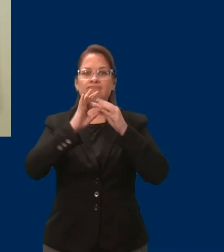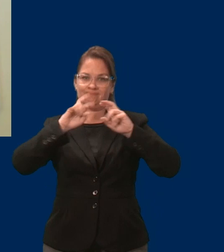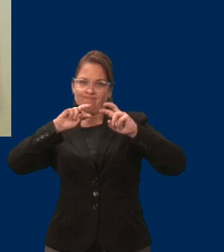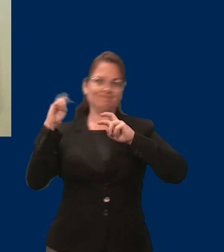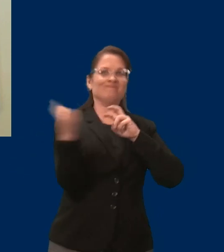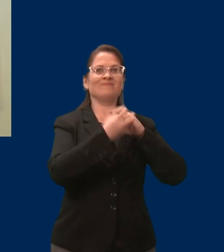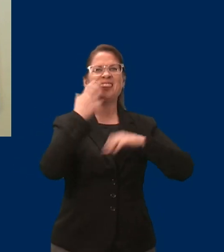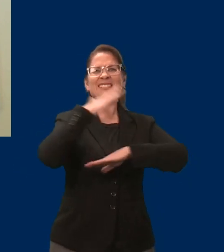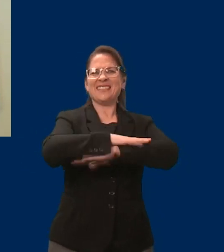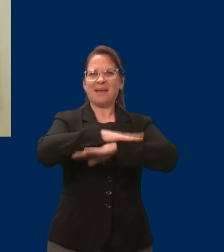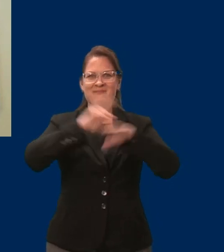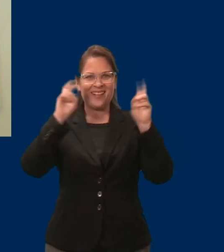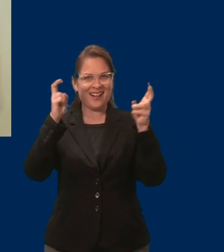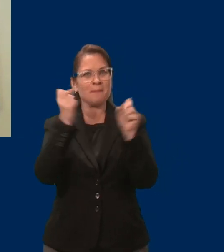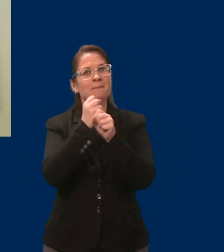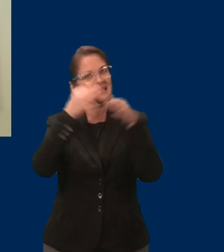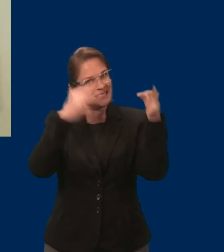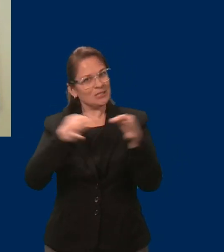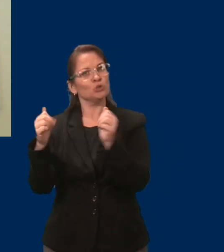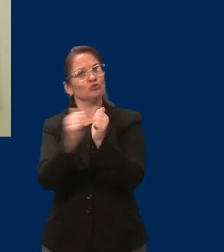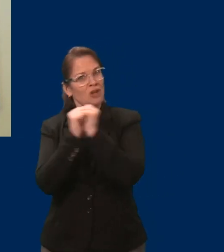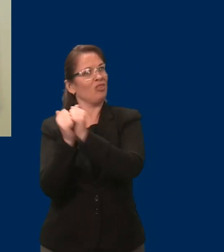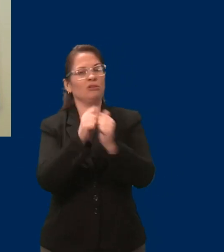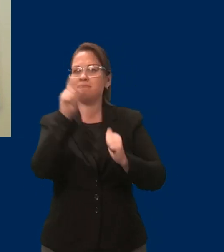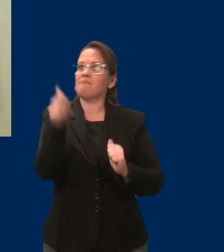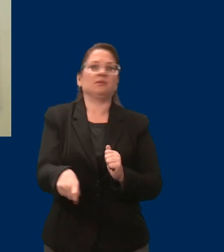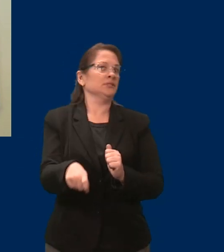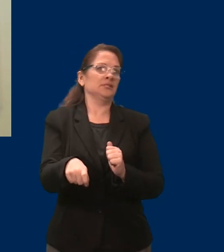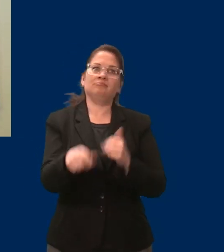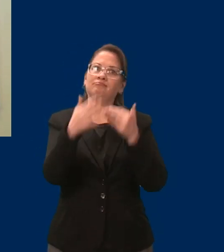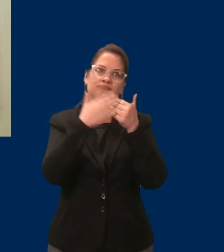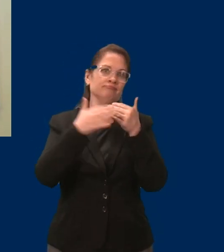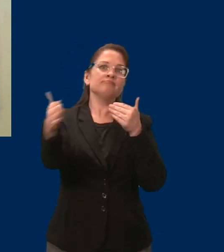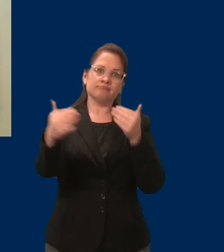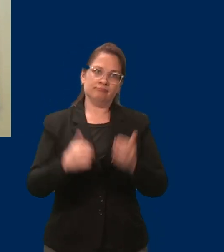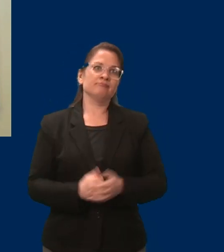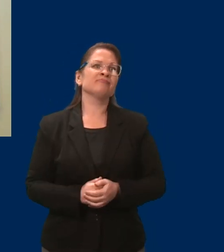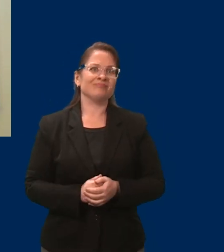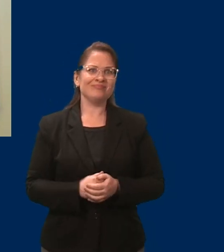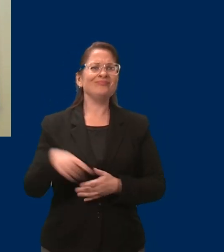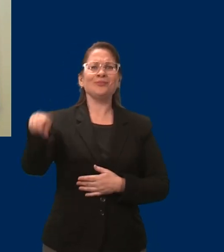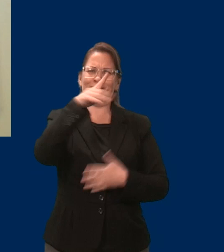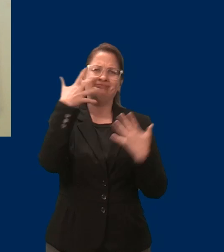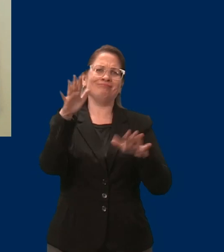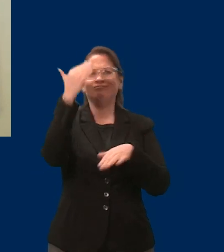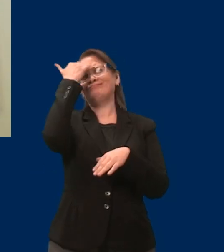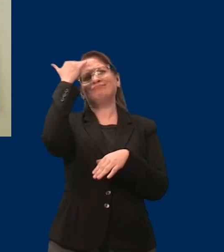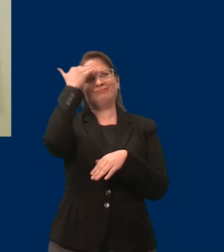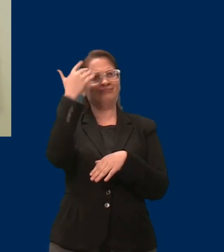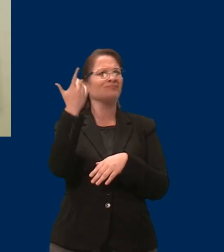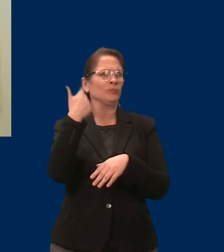And you know that better than most, especially when we lift up voices of Minnesotans with disabilities,